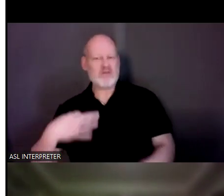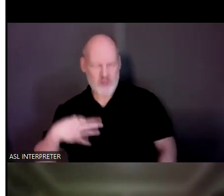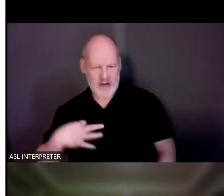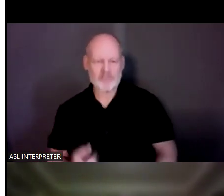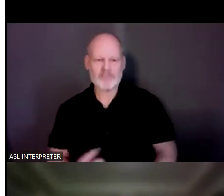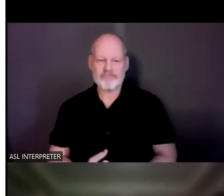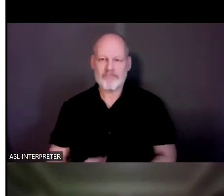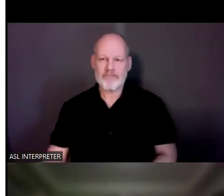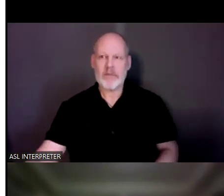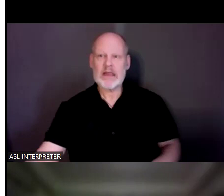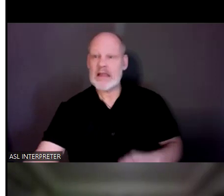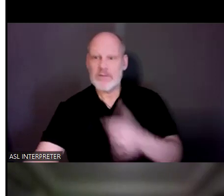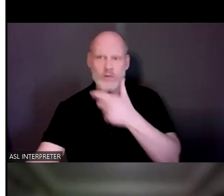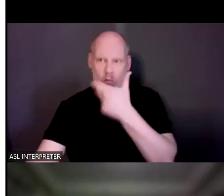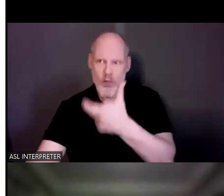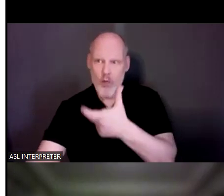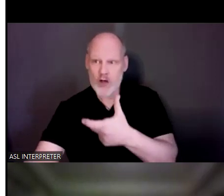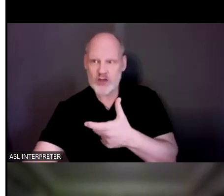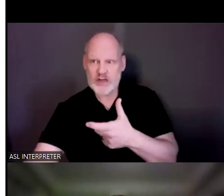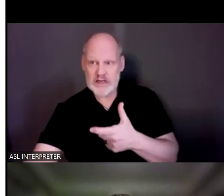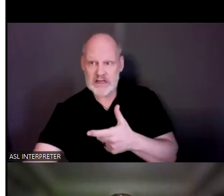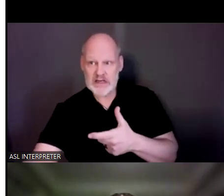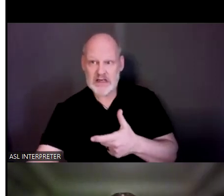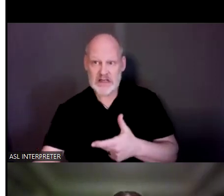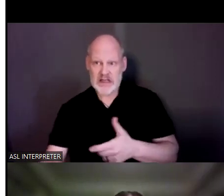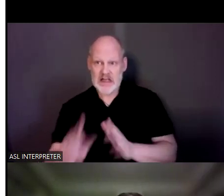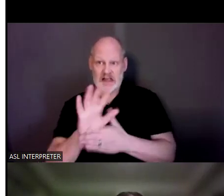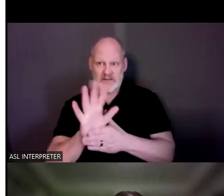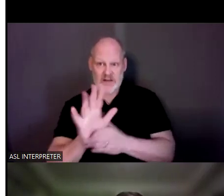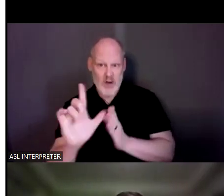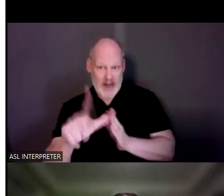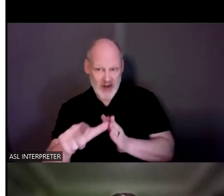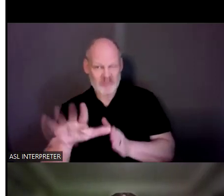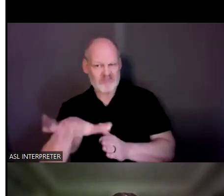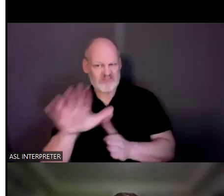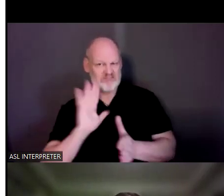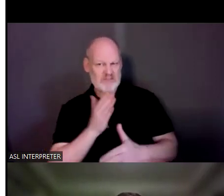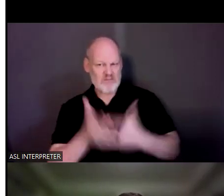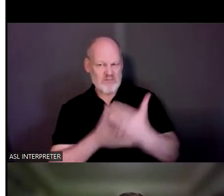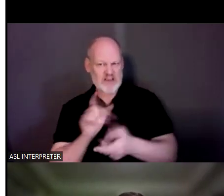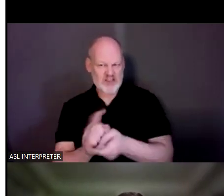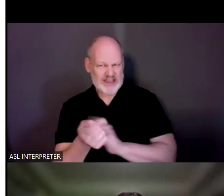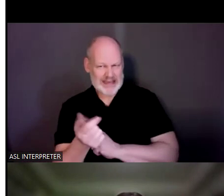watching the video a little bit later our process it changes just a little bit um you do register